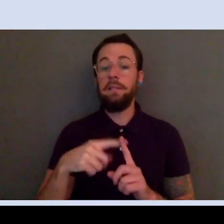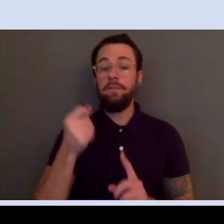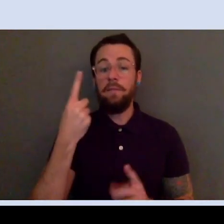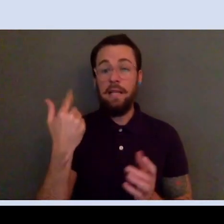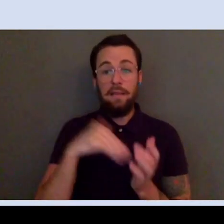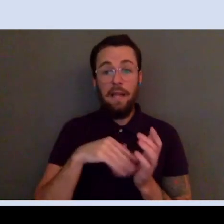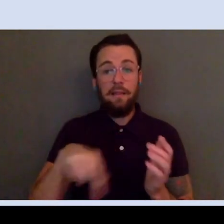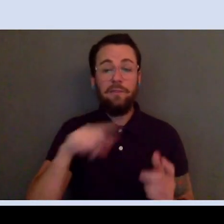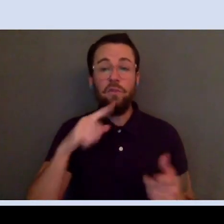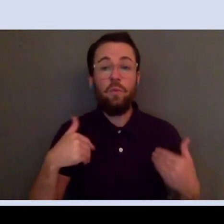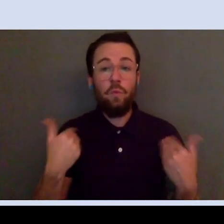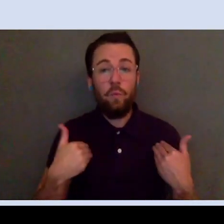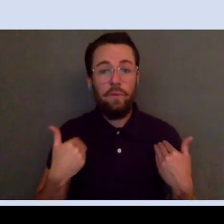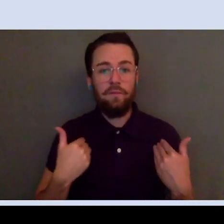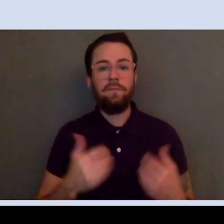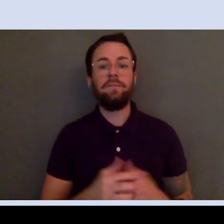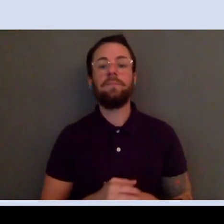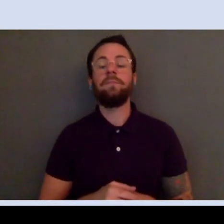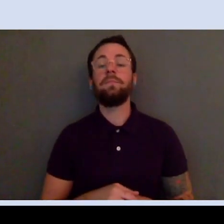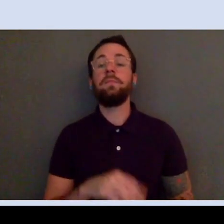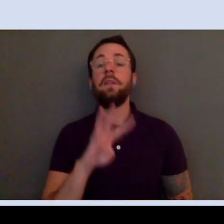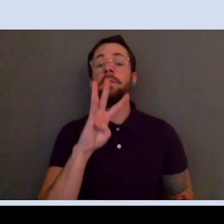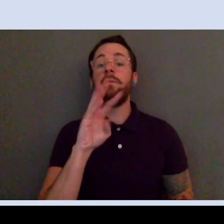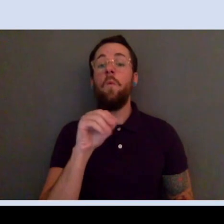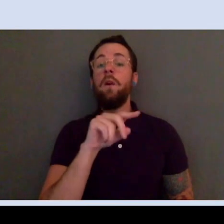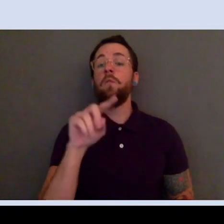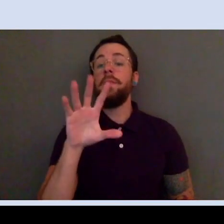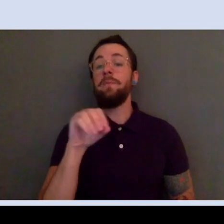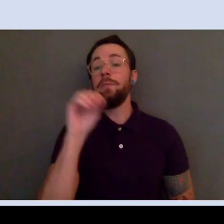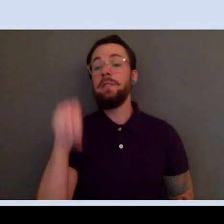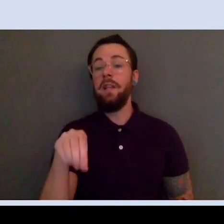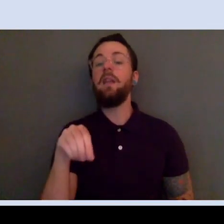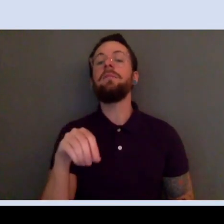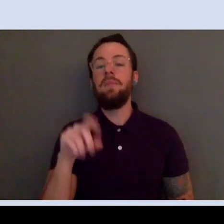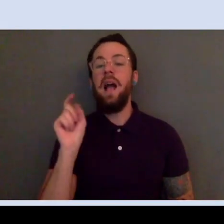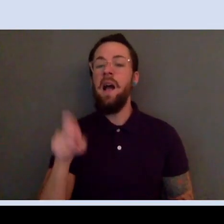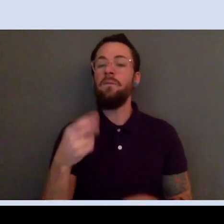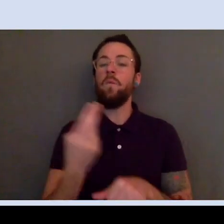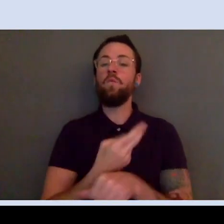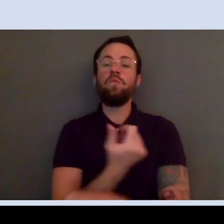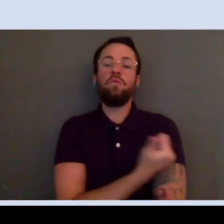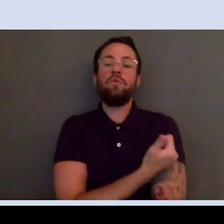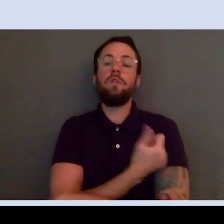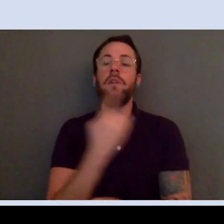20 percent of those students of youth, are HIV positive at such a young age.